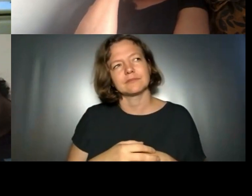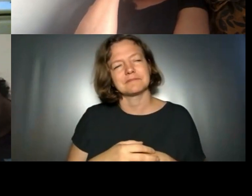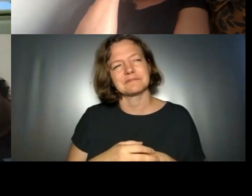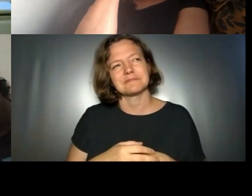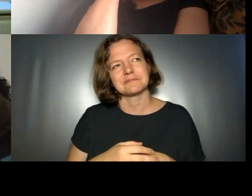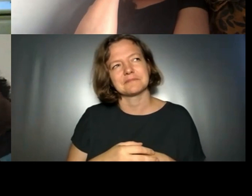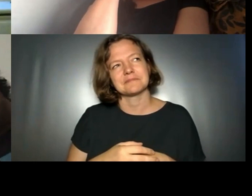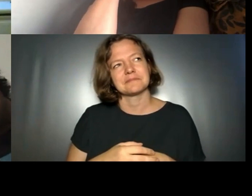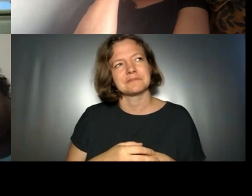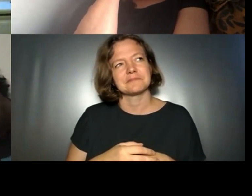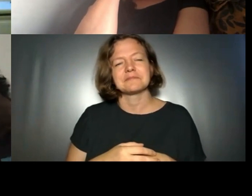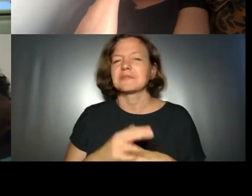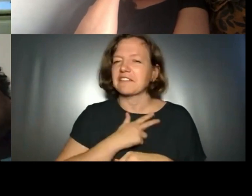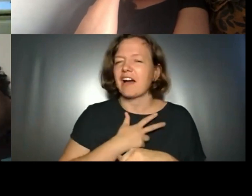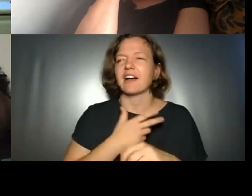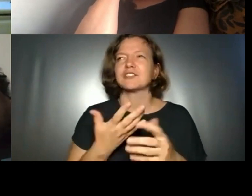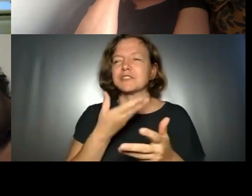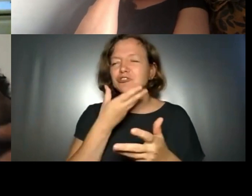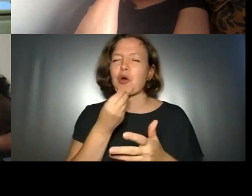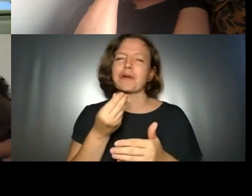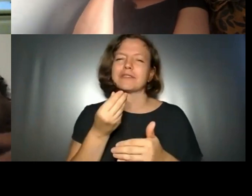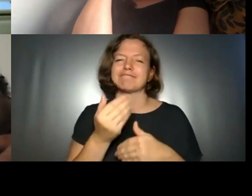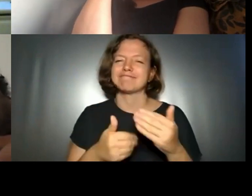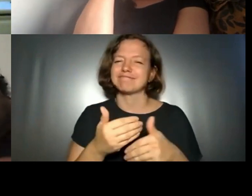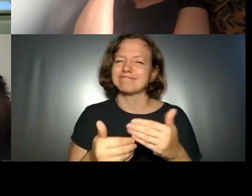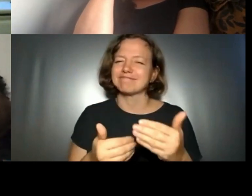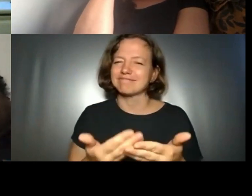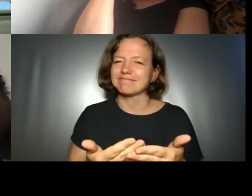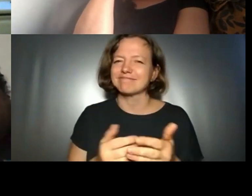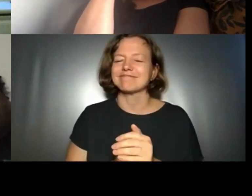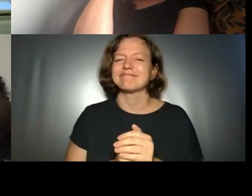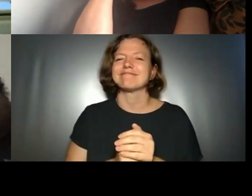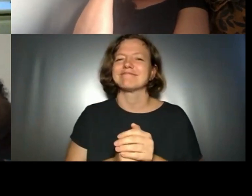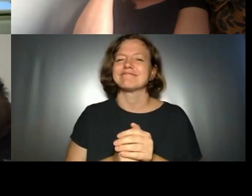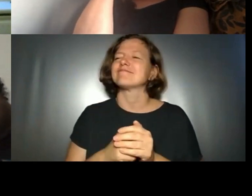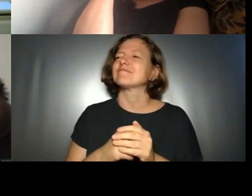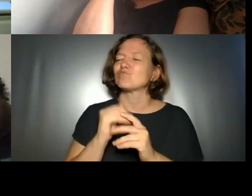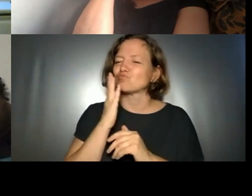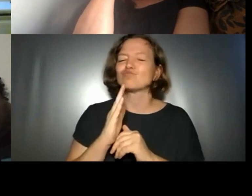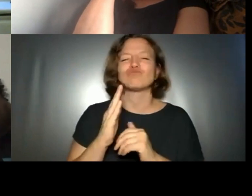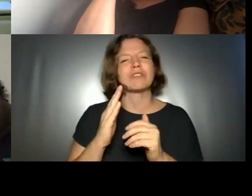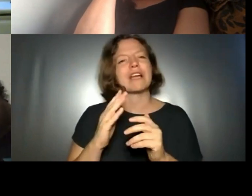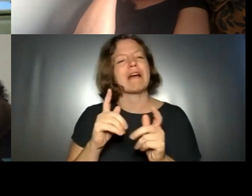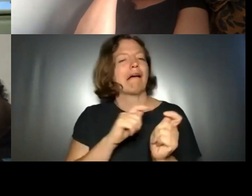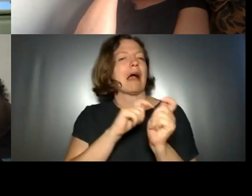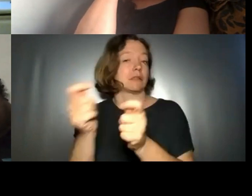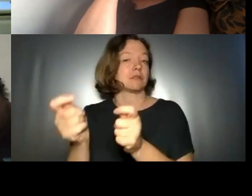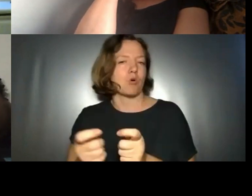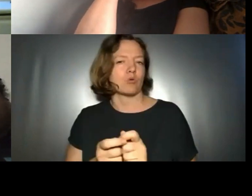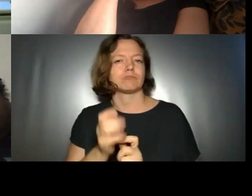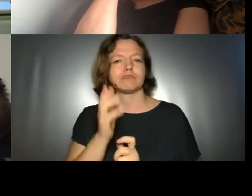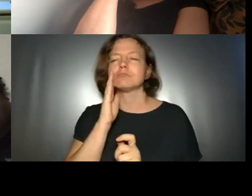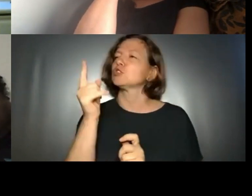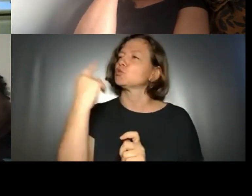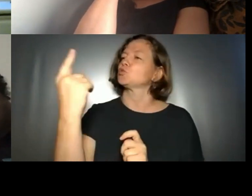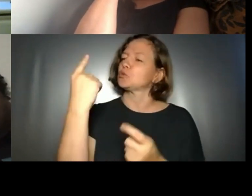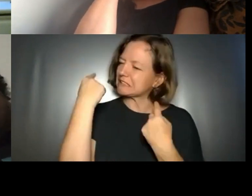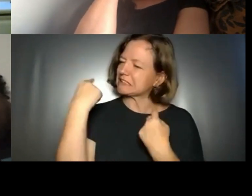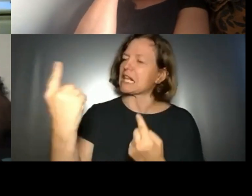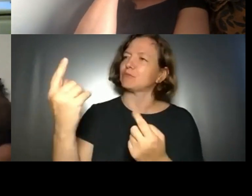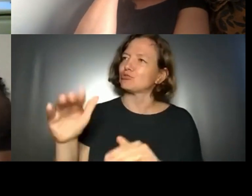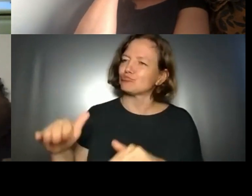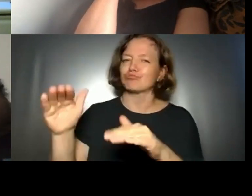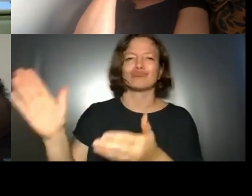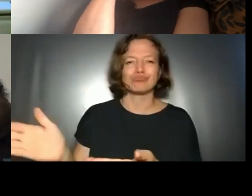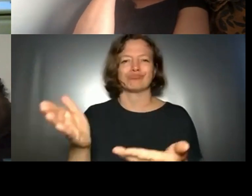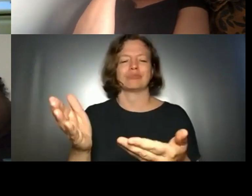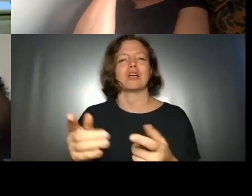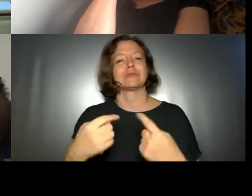where giving the other person the space to be themselves then just opens everything up